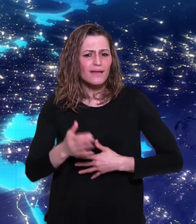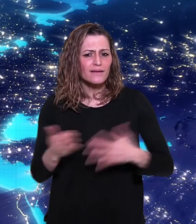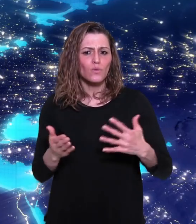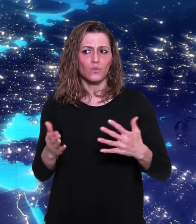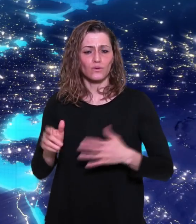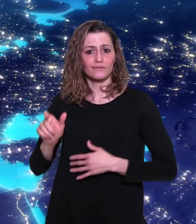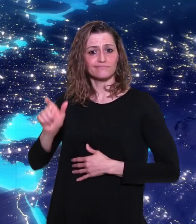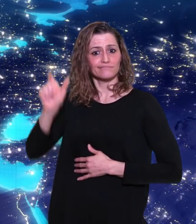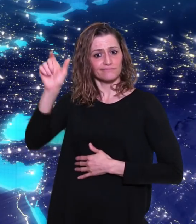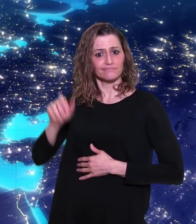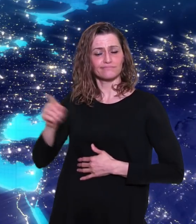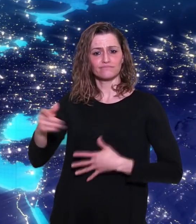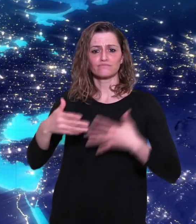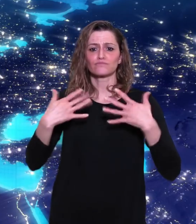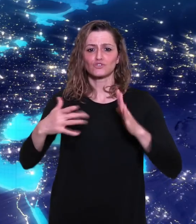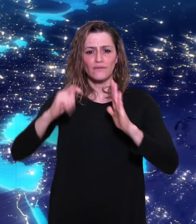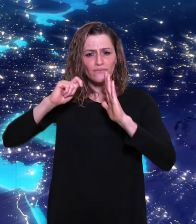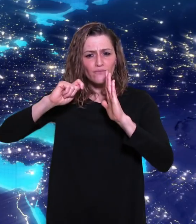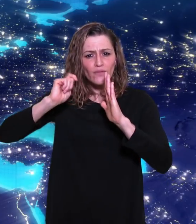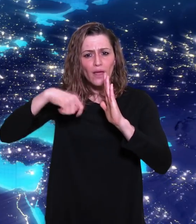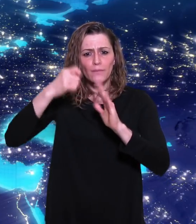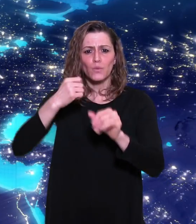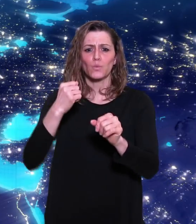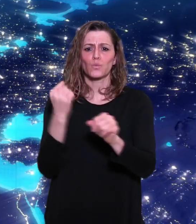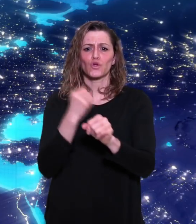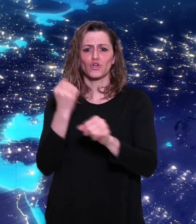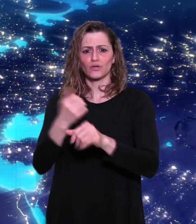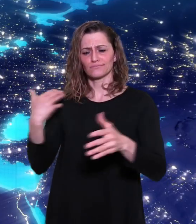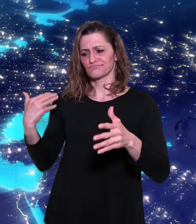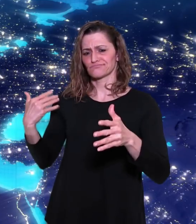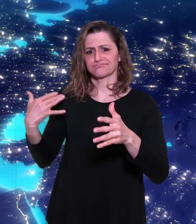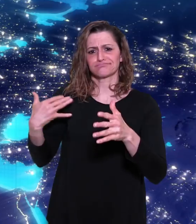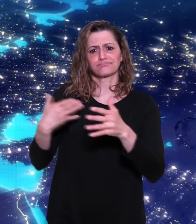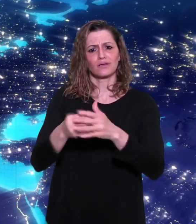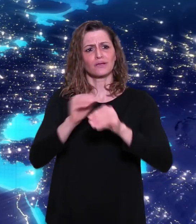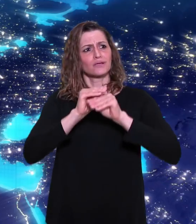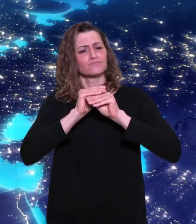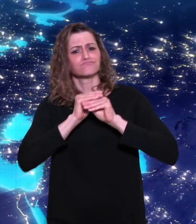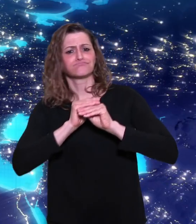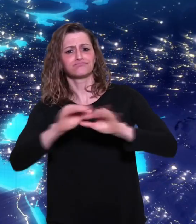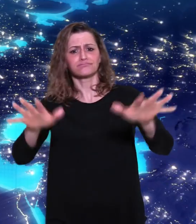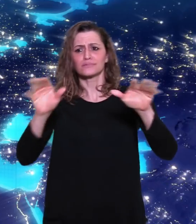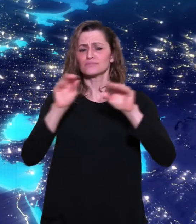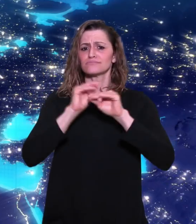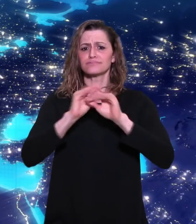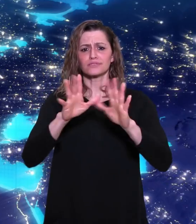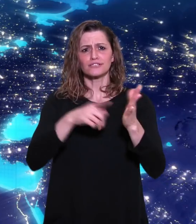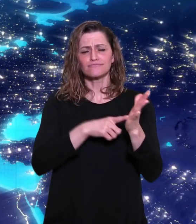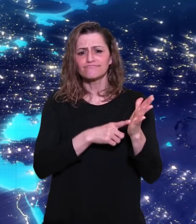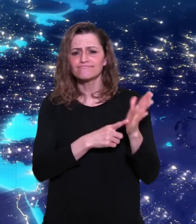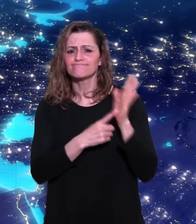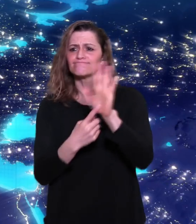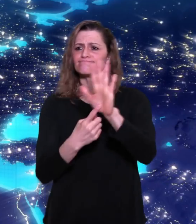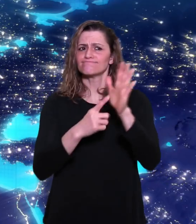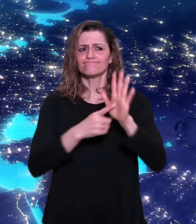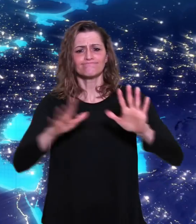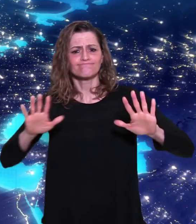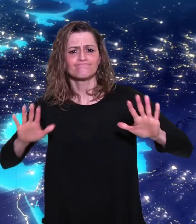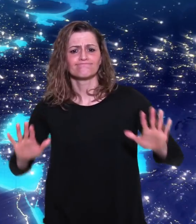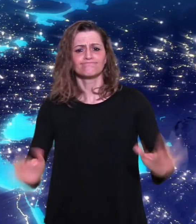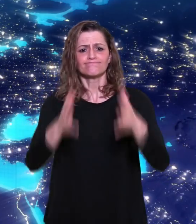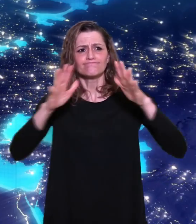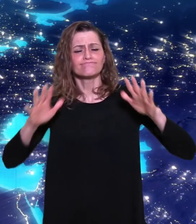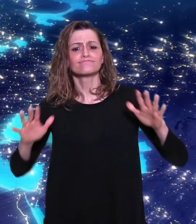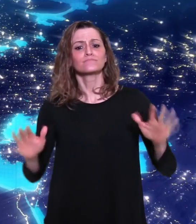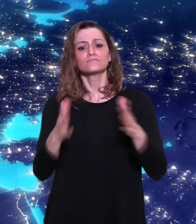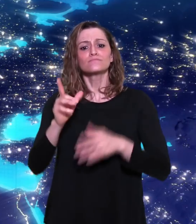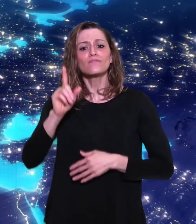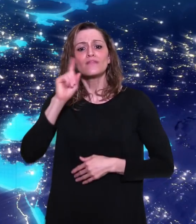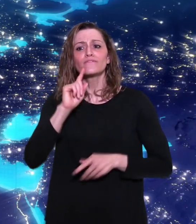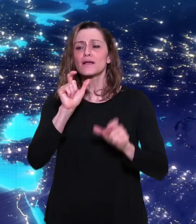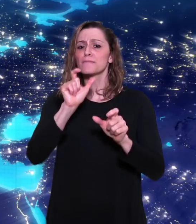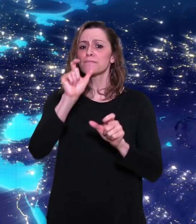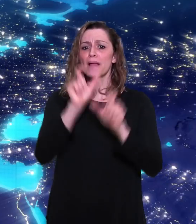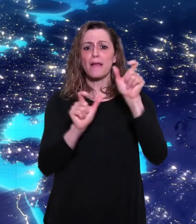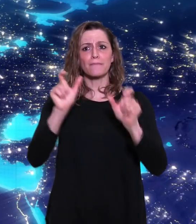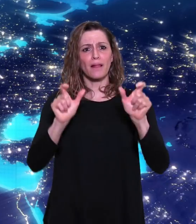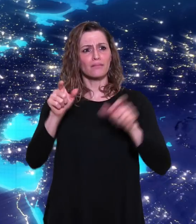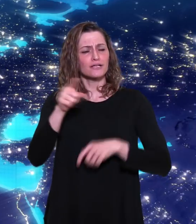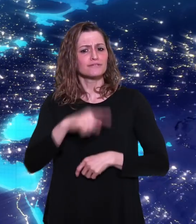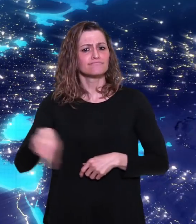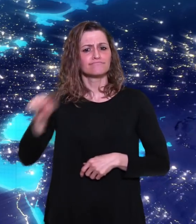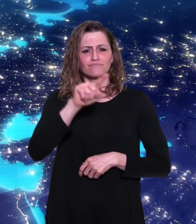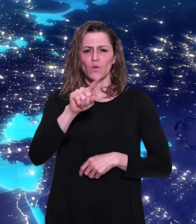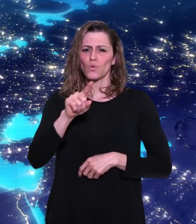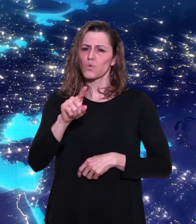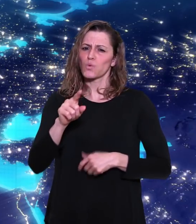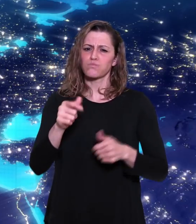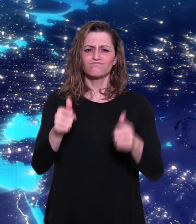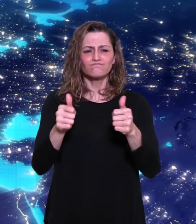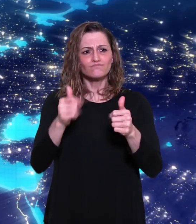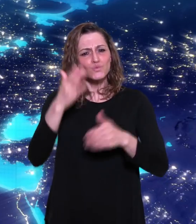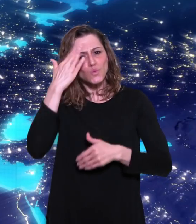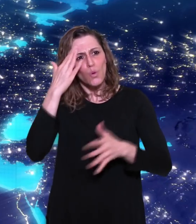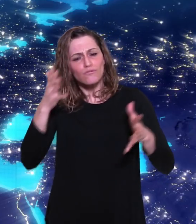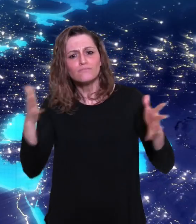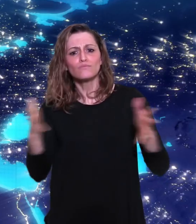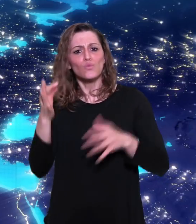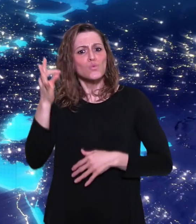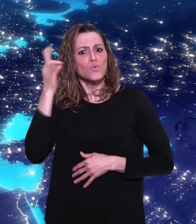He was selected for the top honor in South Africa for his